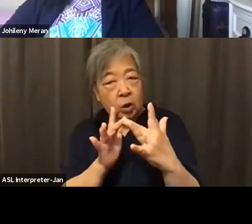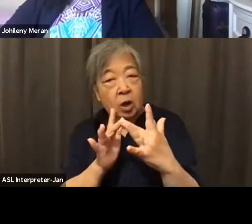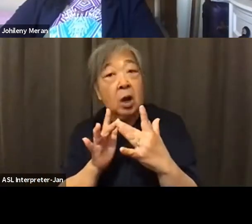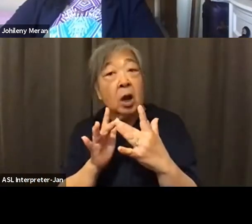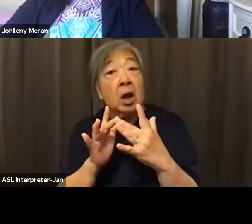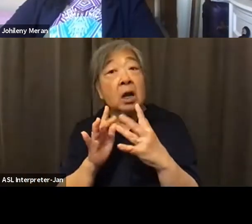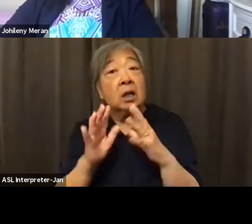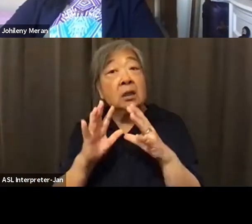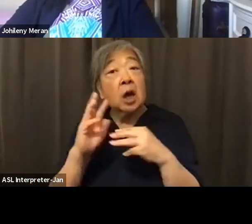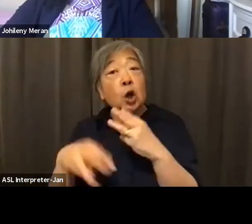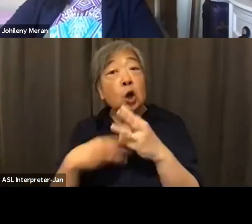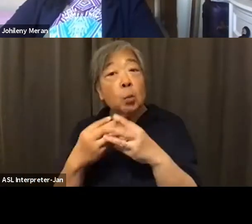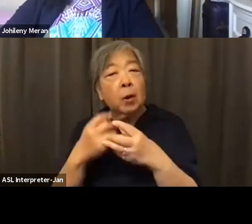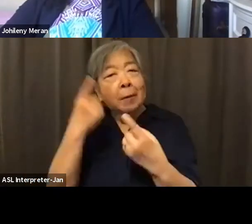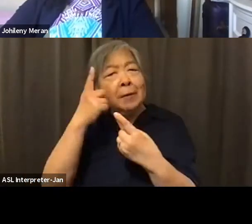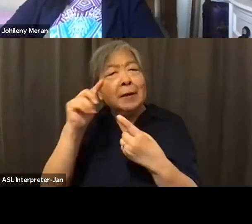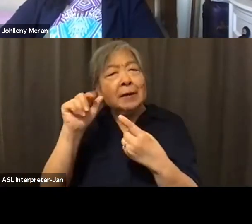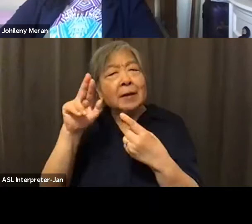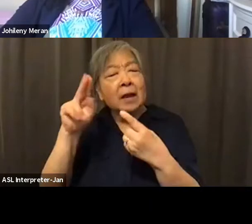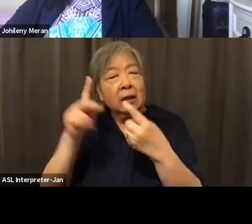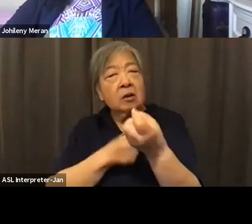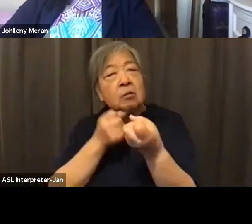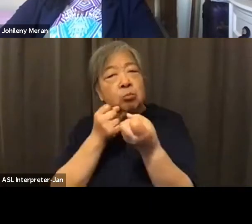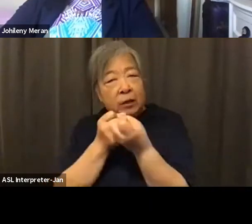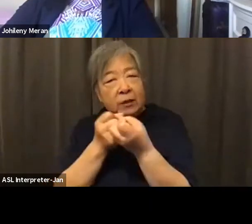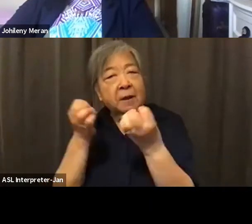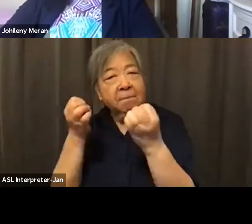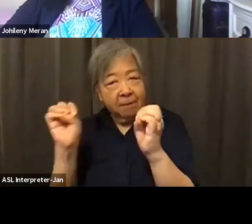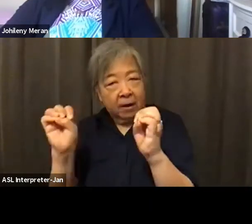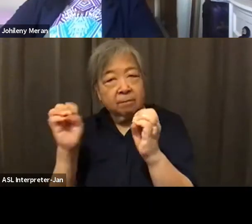We're supporting prison reform efforts worldwide and